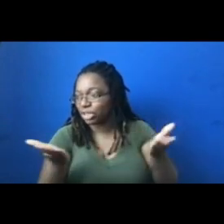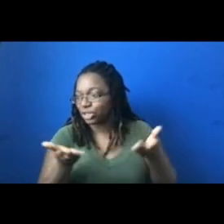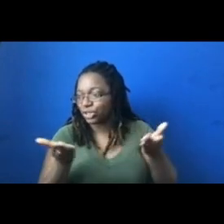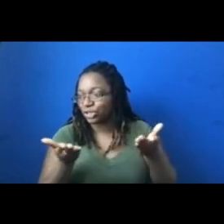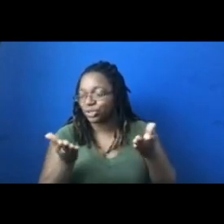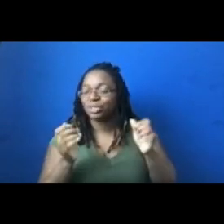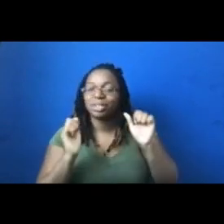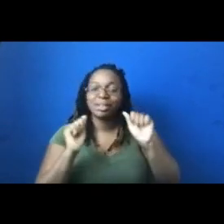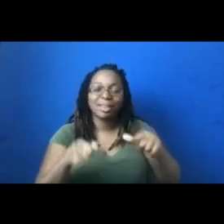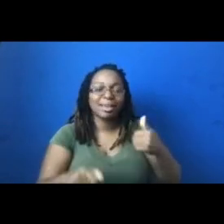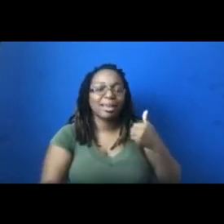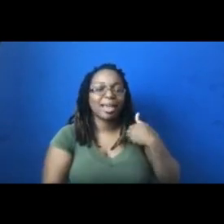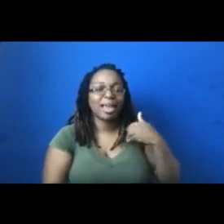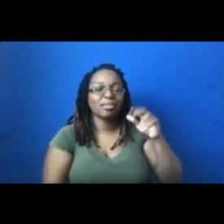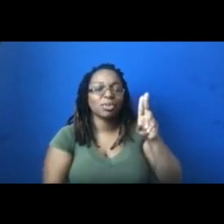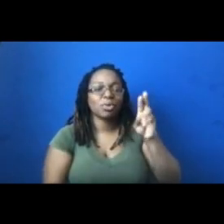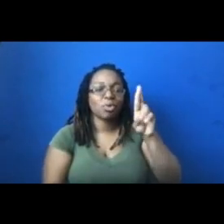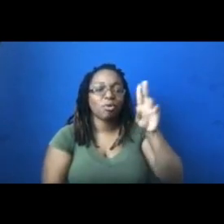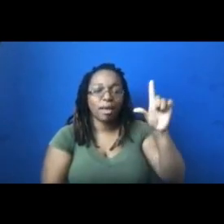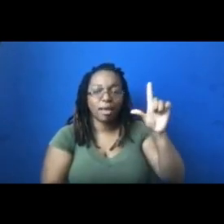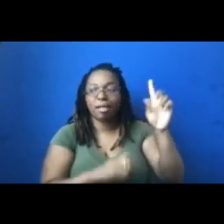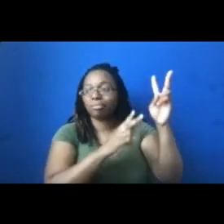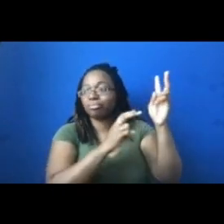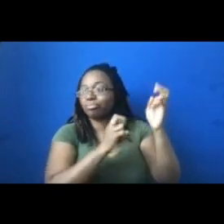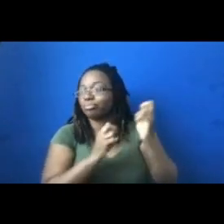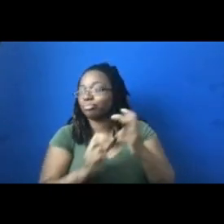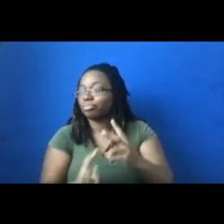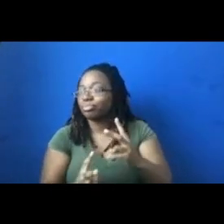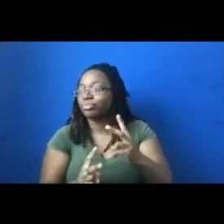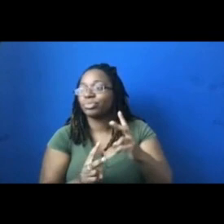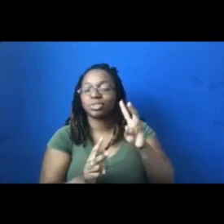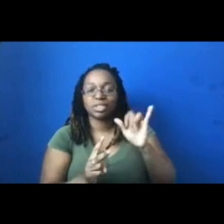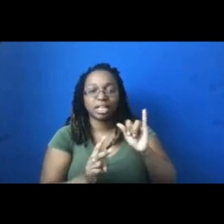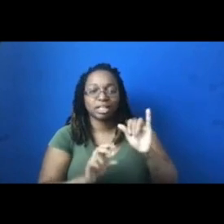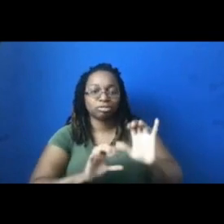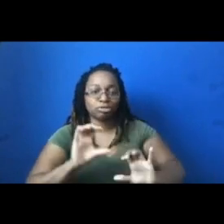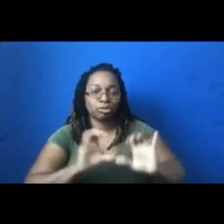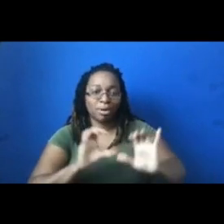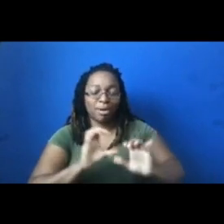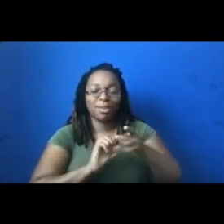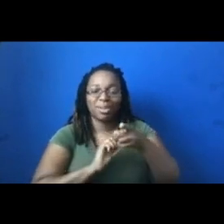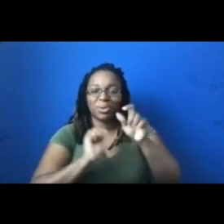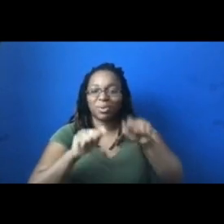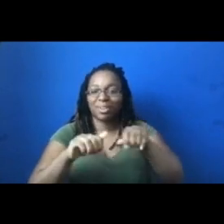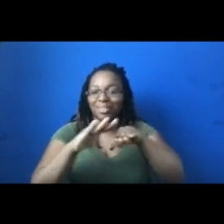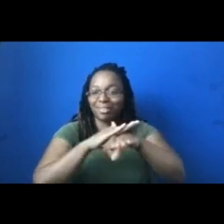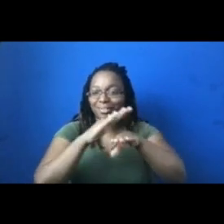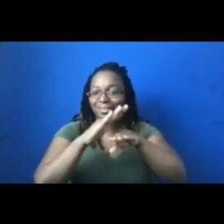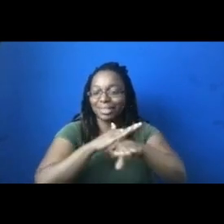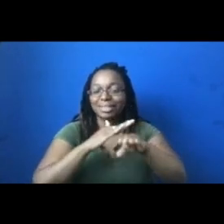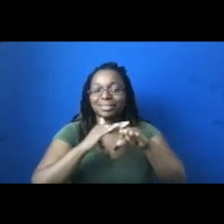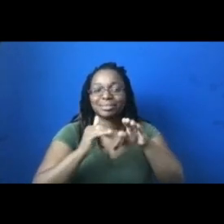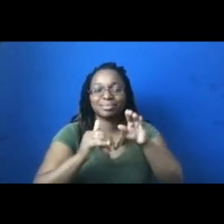the URL into the chat so that you can access the NOFO